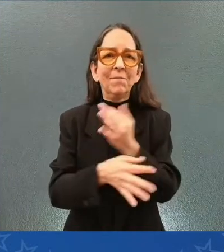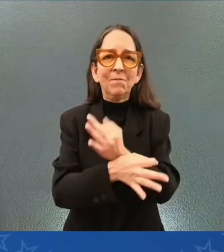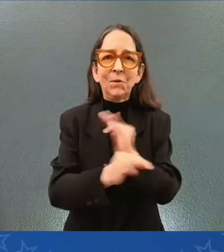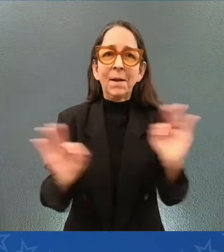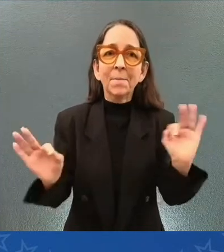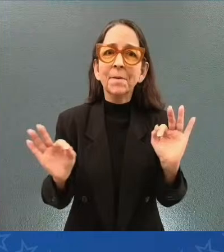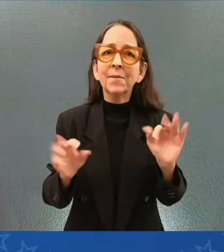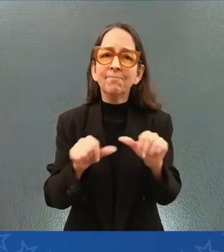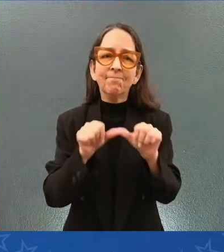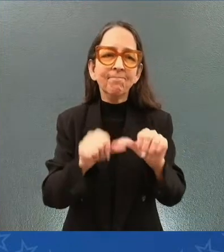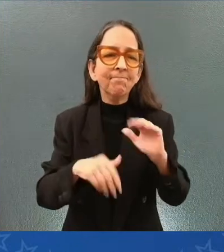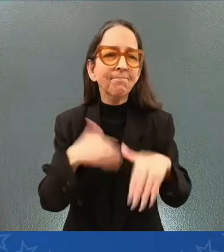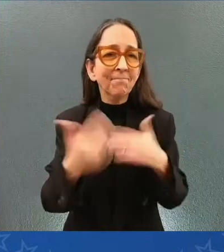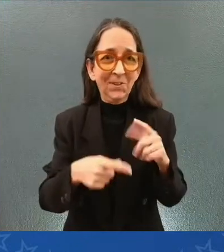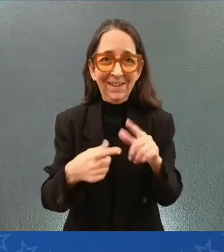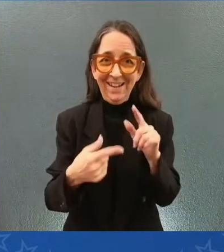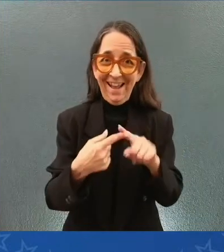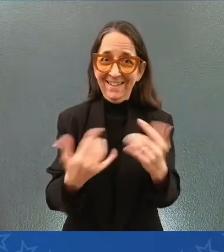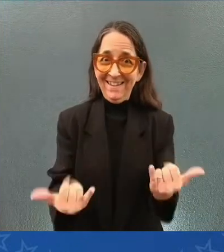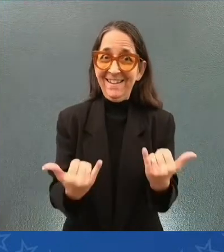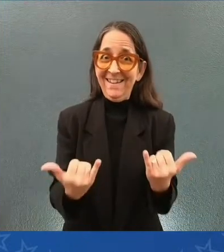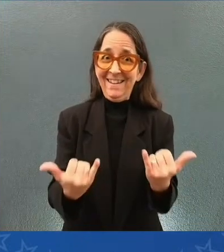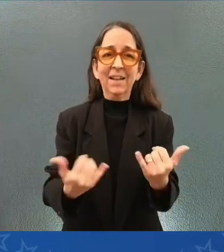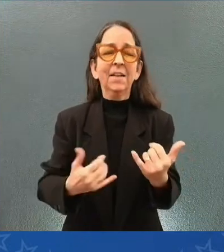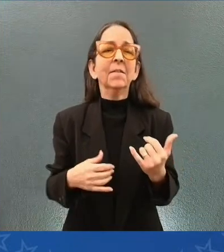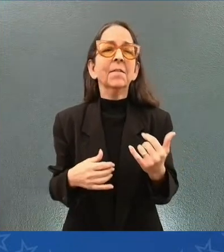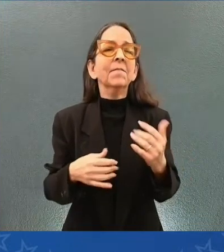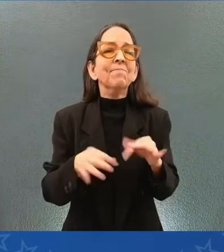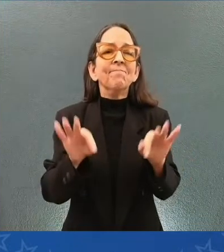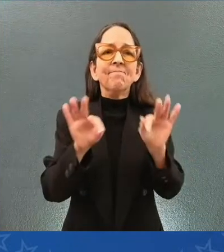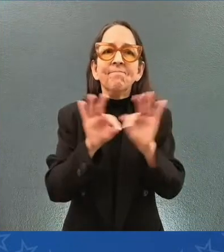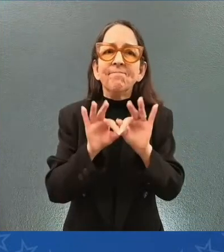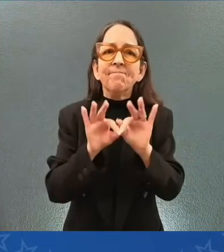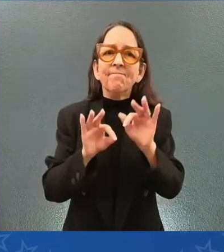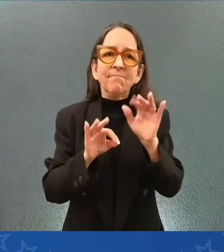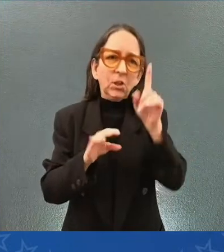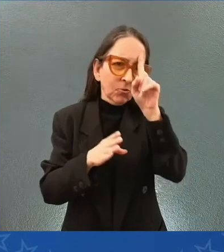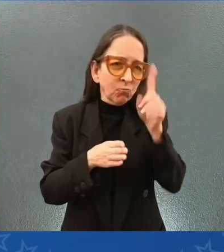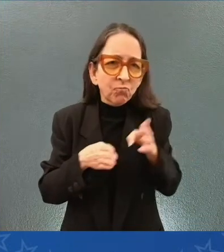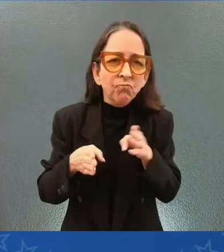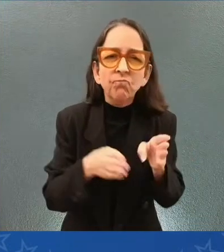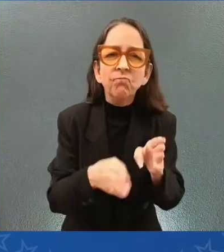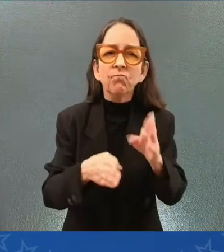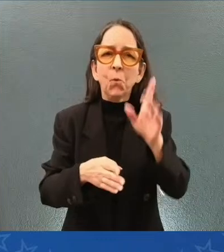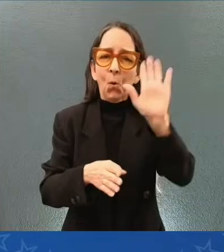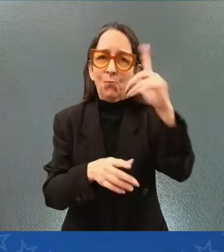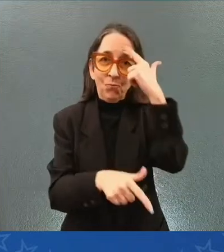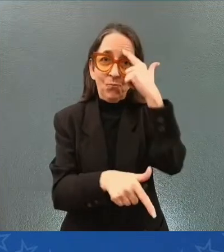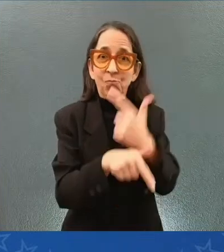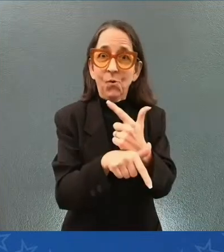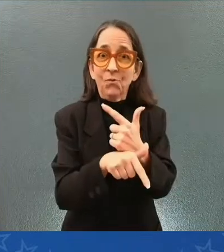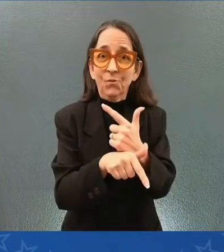he was a key strategist to his brother's successful campaigns for Senate and the Presidency before serving as Attorney General,